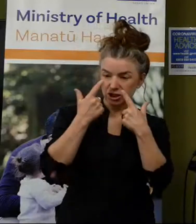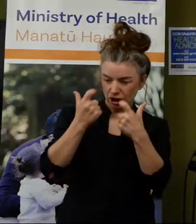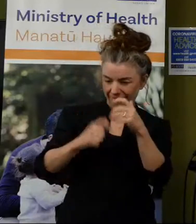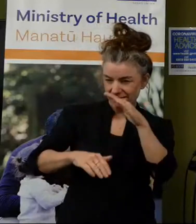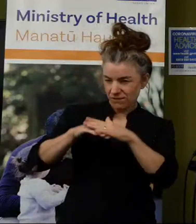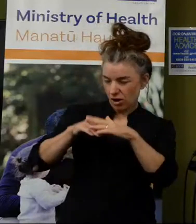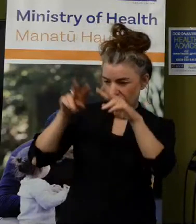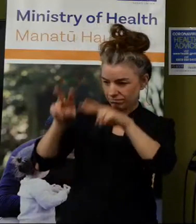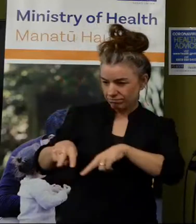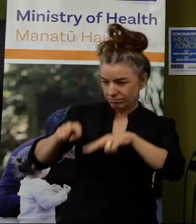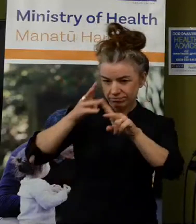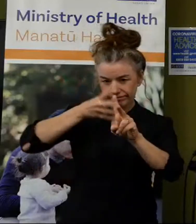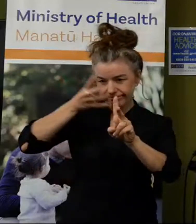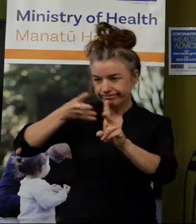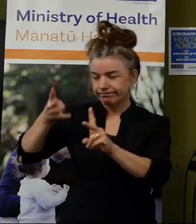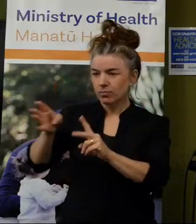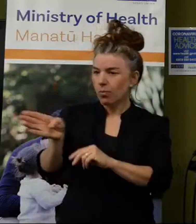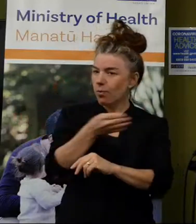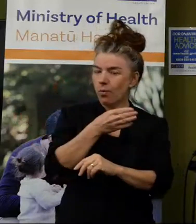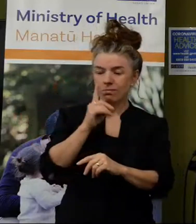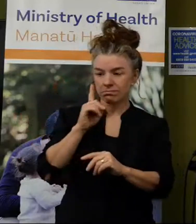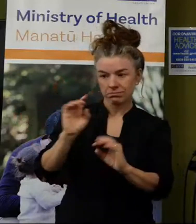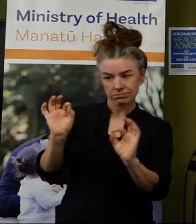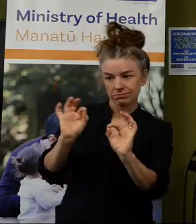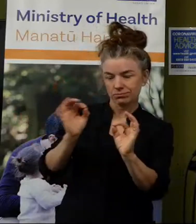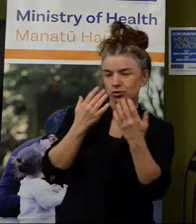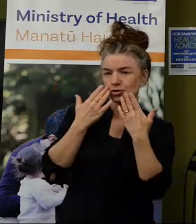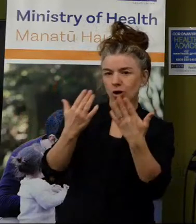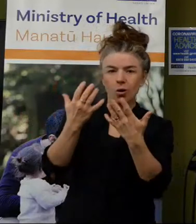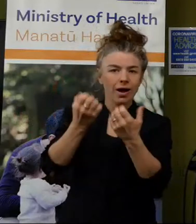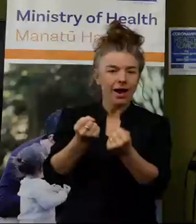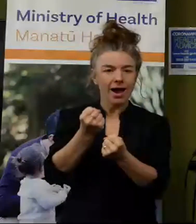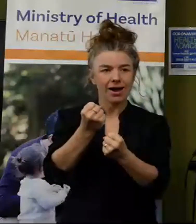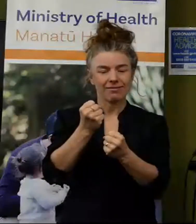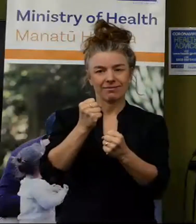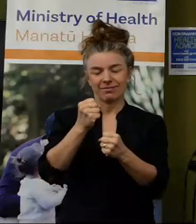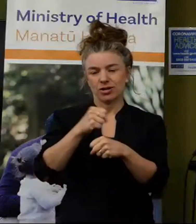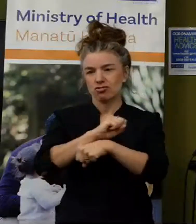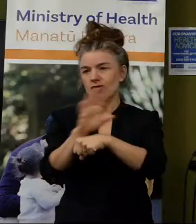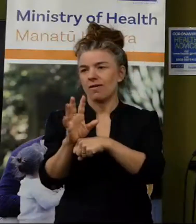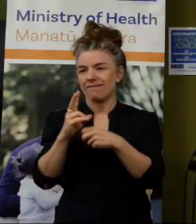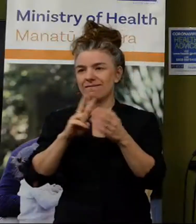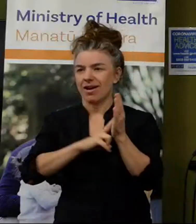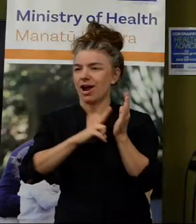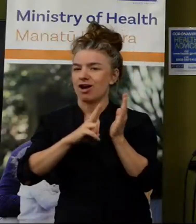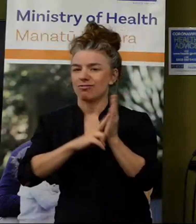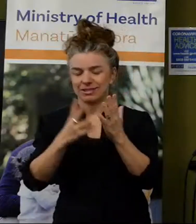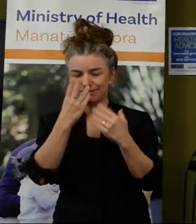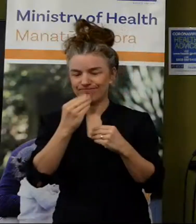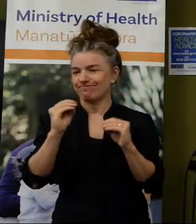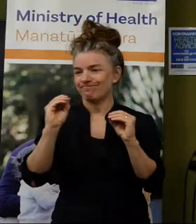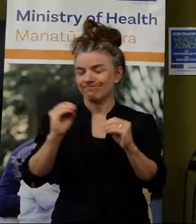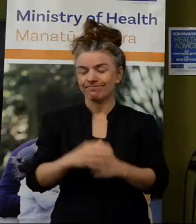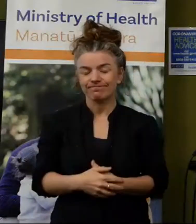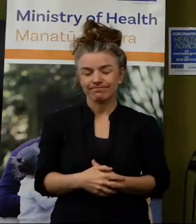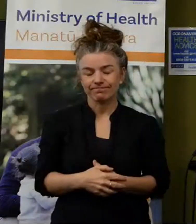And none of them are displaying any symptoms of COVID-19. While they're here, each member of that group